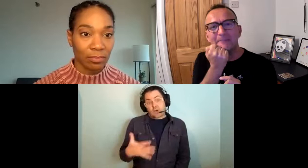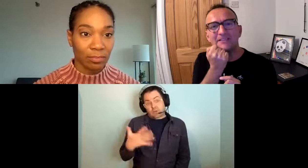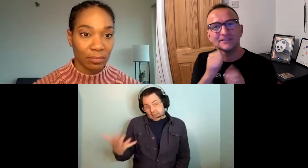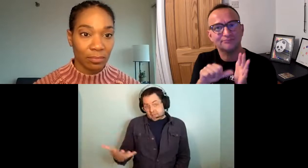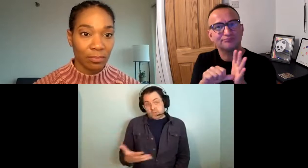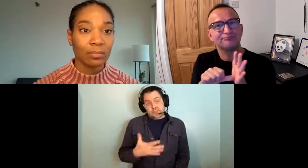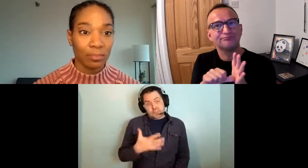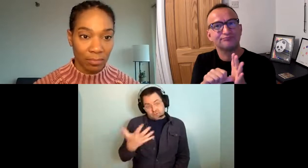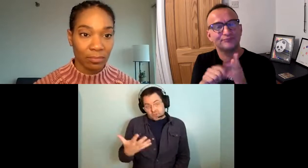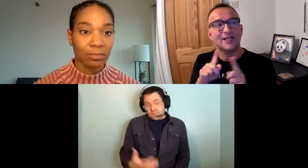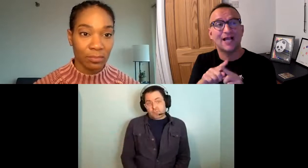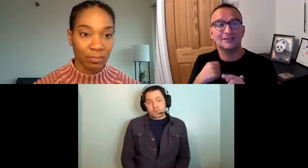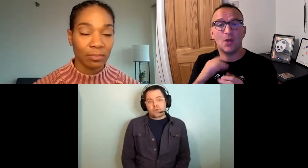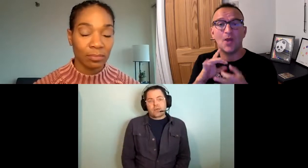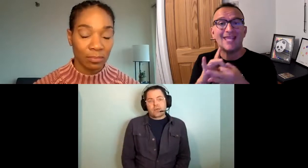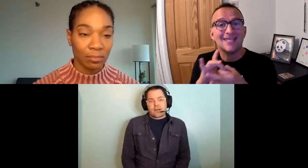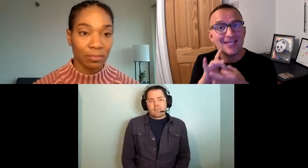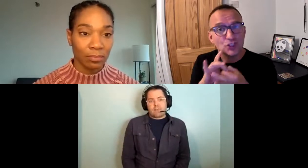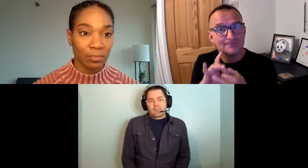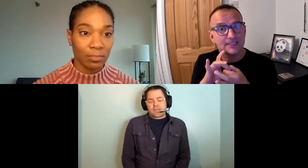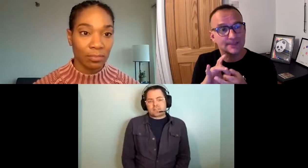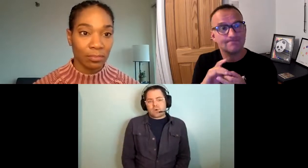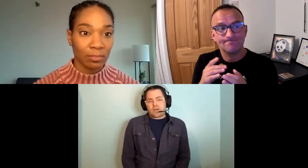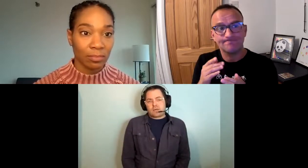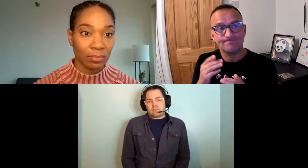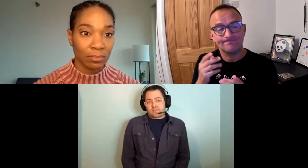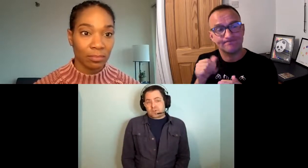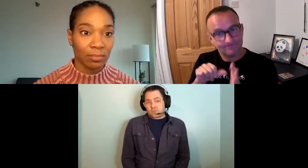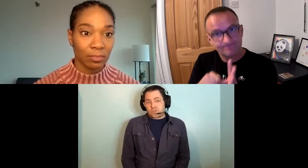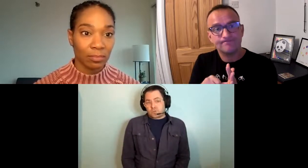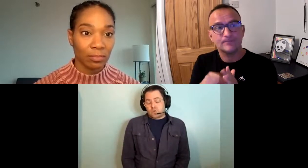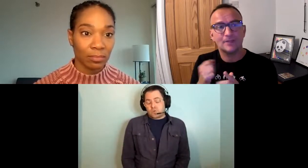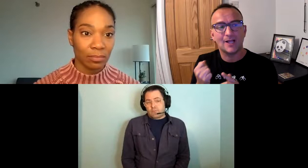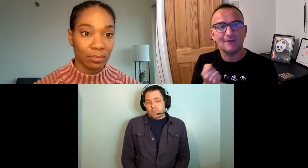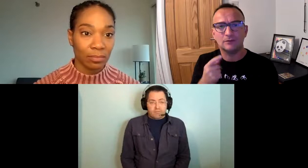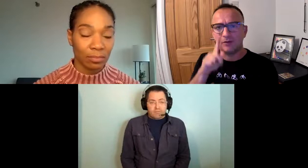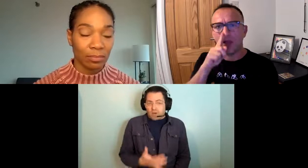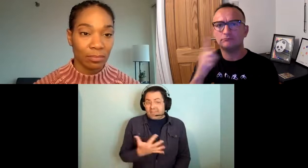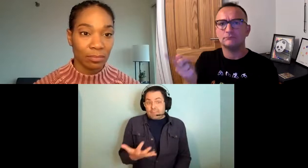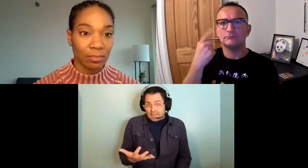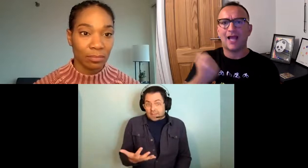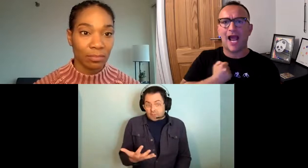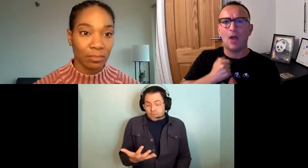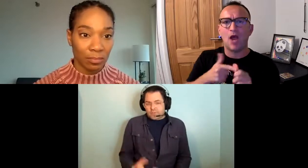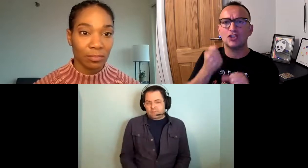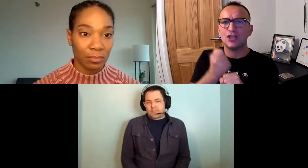engagement, so one of the problems is making sure that we are meeting their agenda, rather than driving our